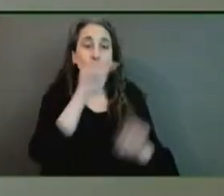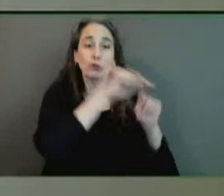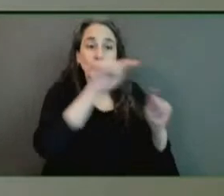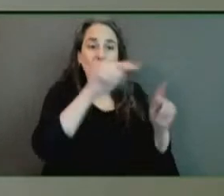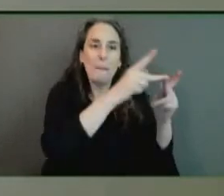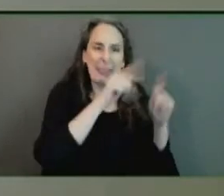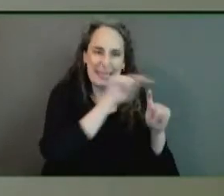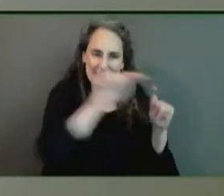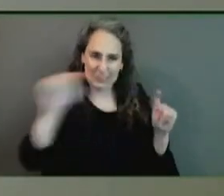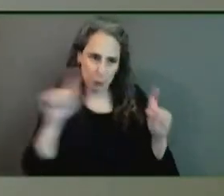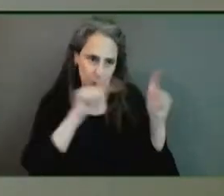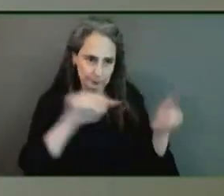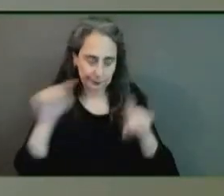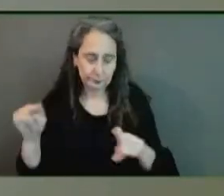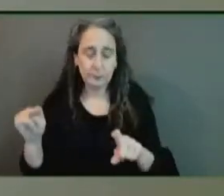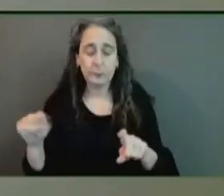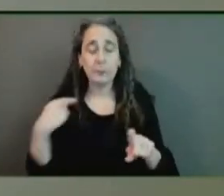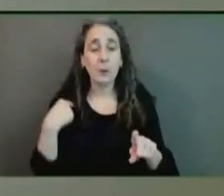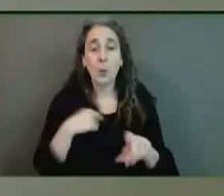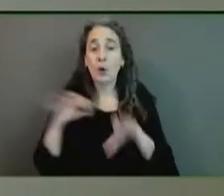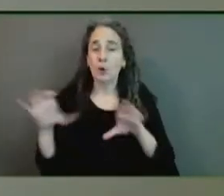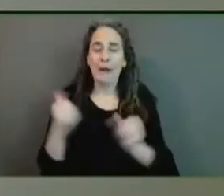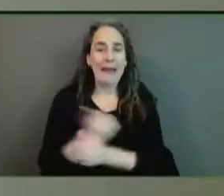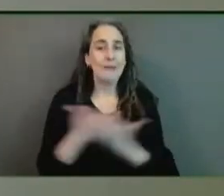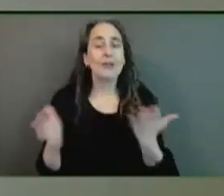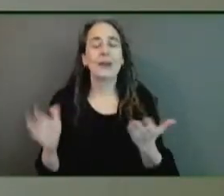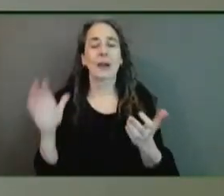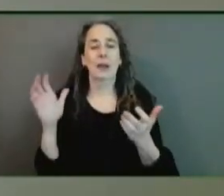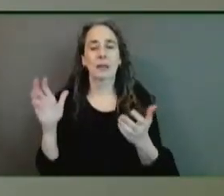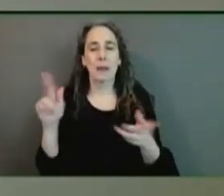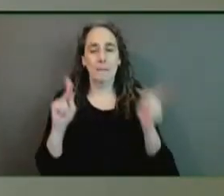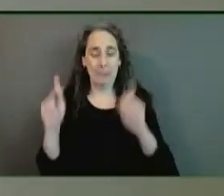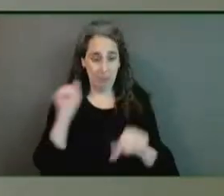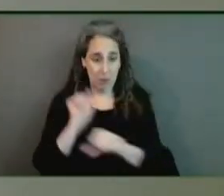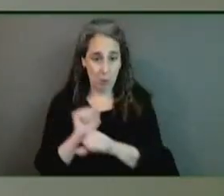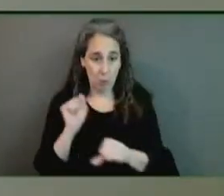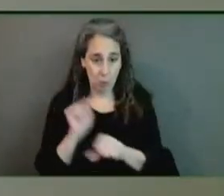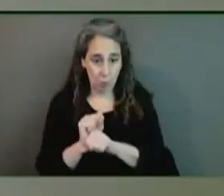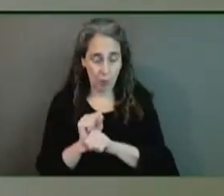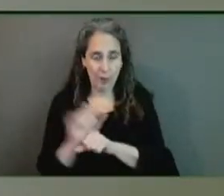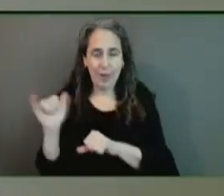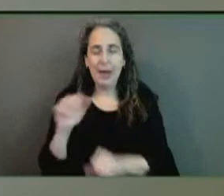offered and testing. So we are doing all that we can to make